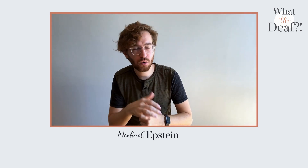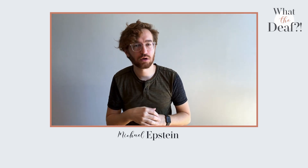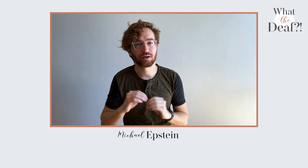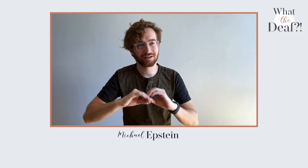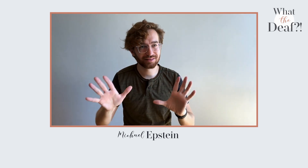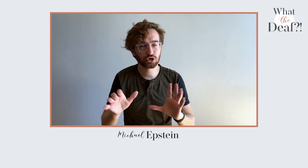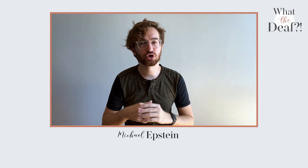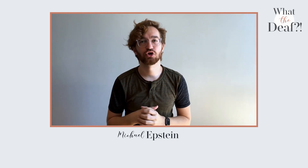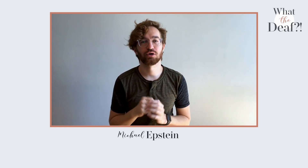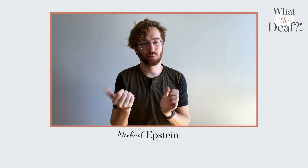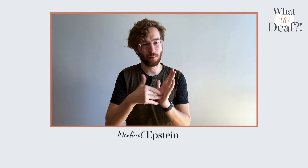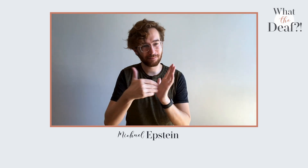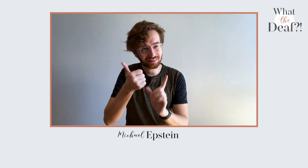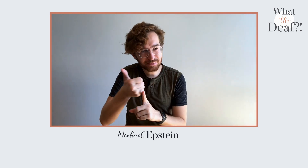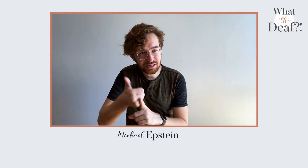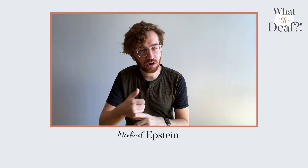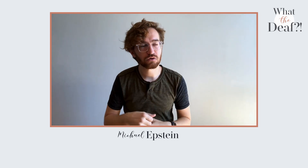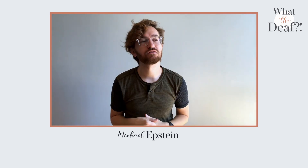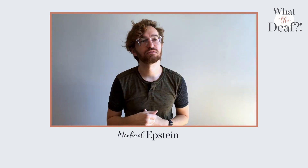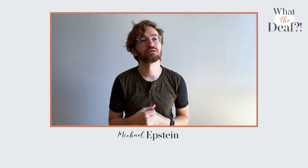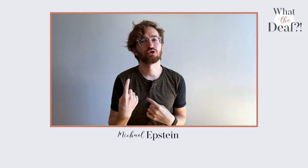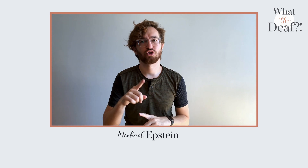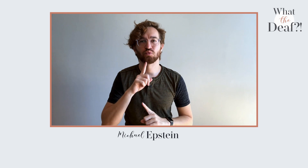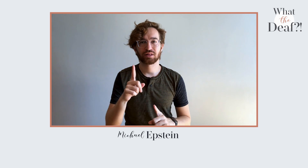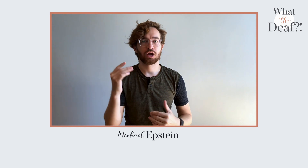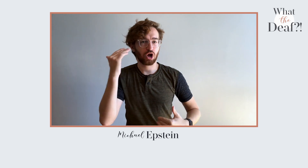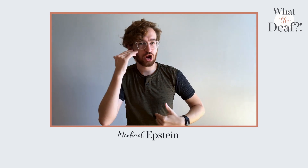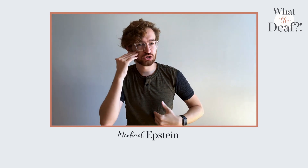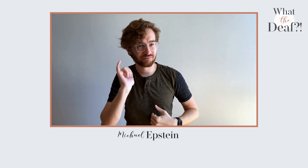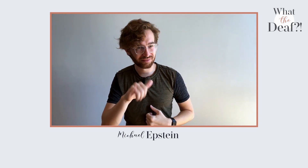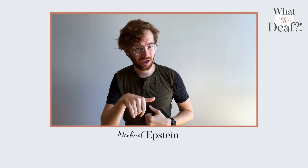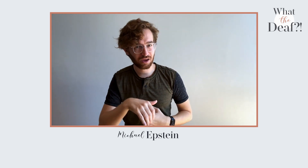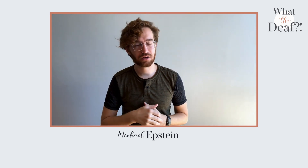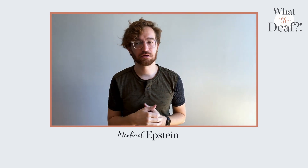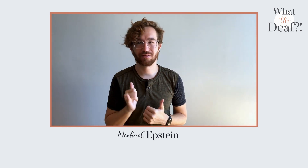to maybe slow it down a little bit. And most of the people I work with are pretty conscientious of that.